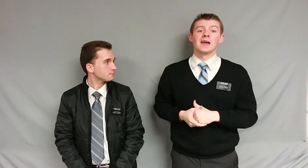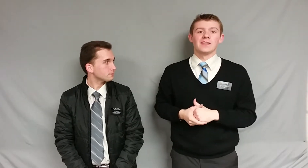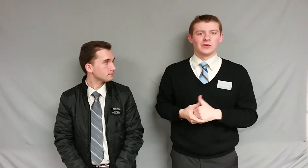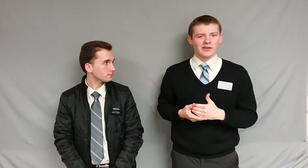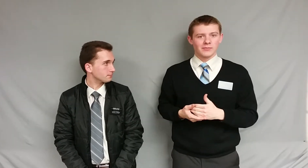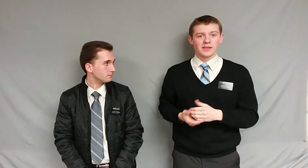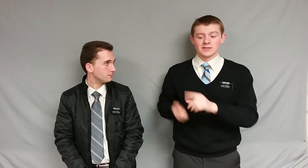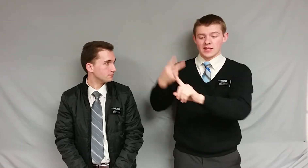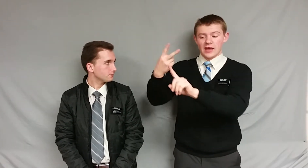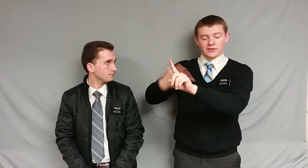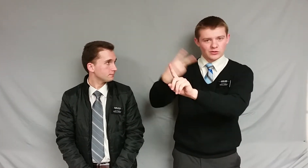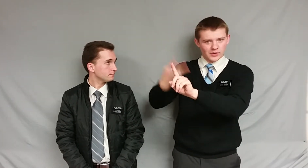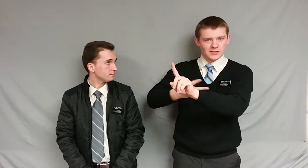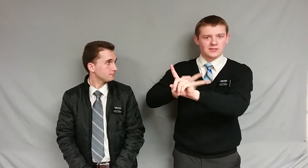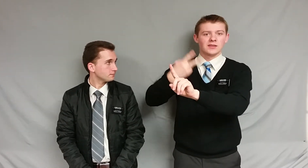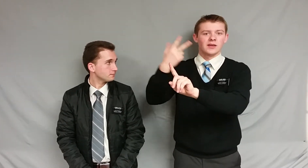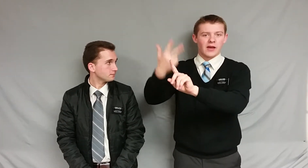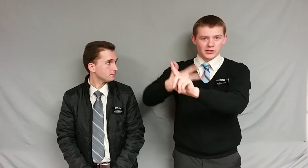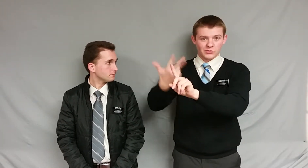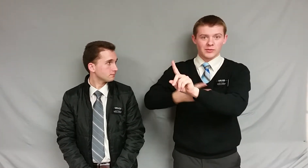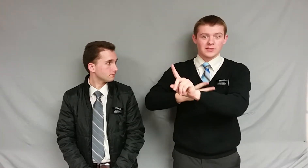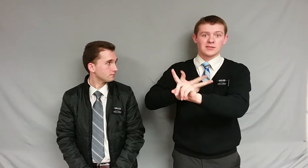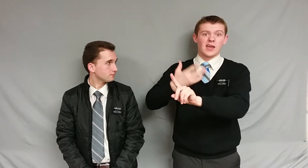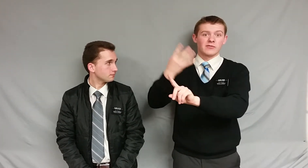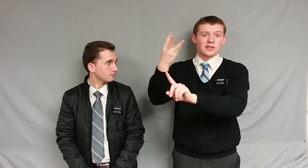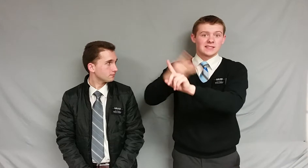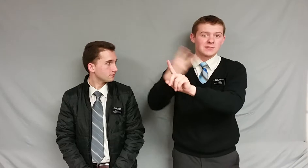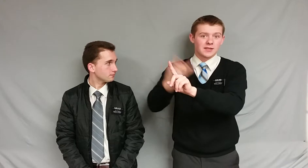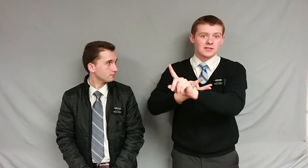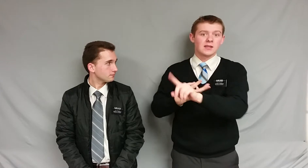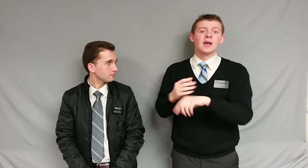Then, you have months! EVERY-TWO-MONTHS, EVERY-THREE-MONTHS, EVERY-SIX-MONTHS.